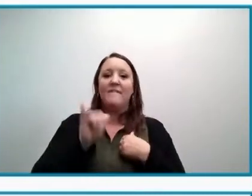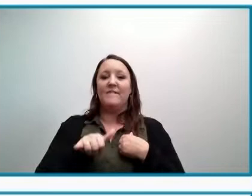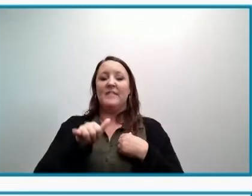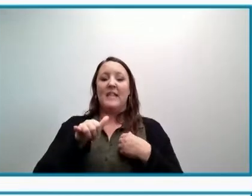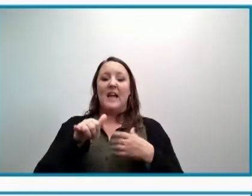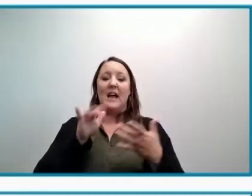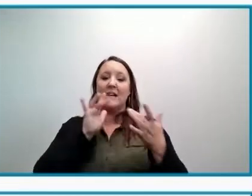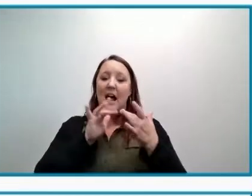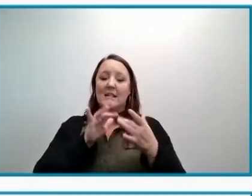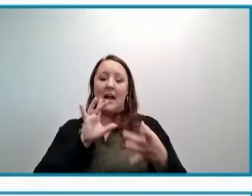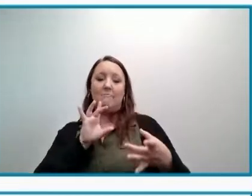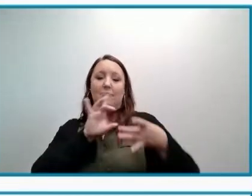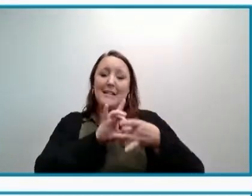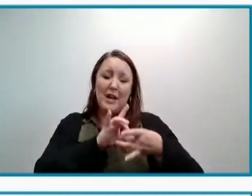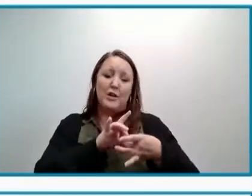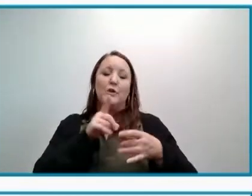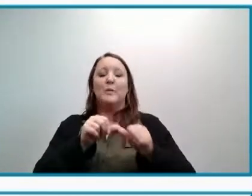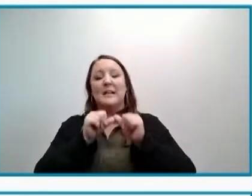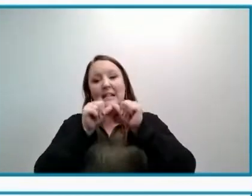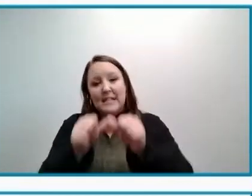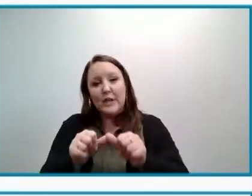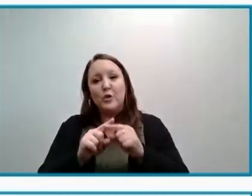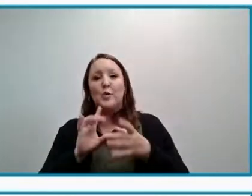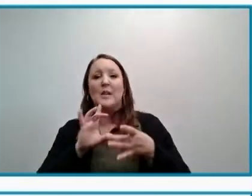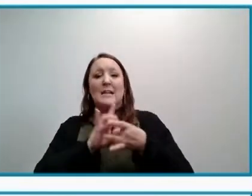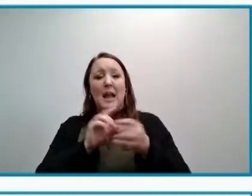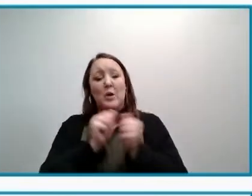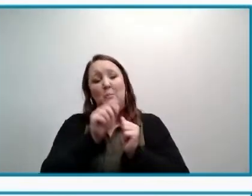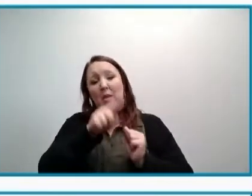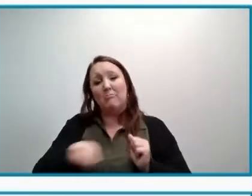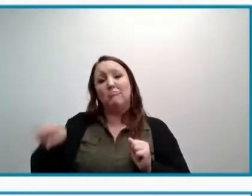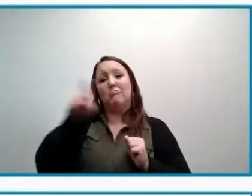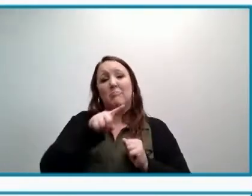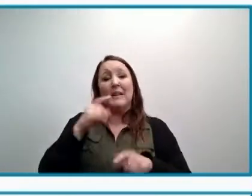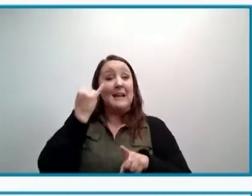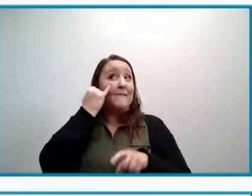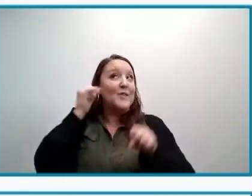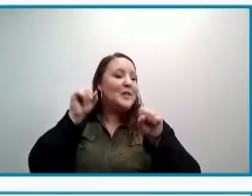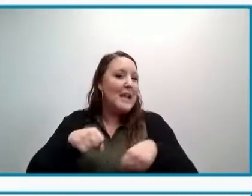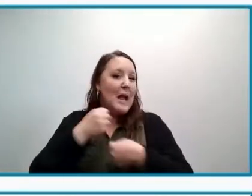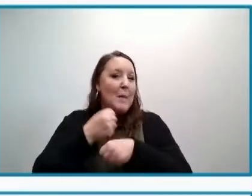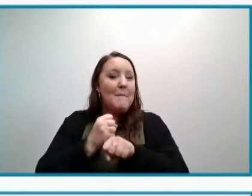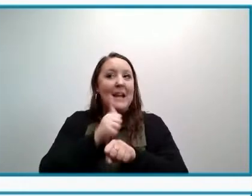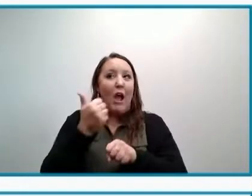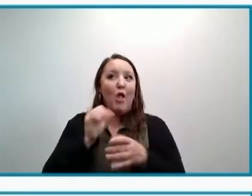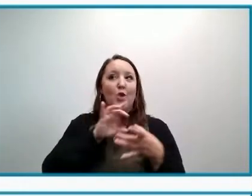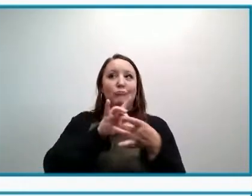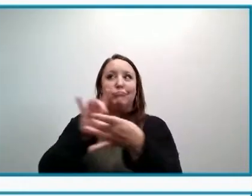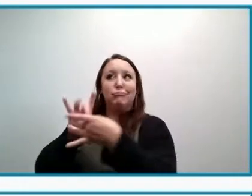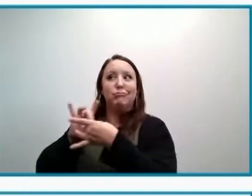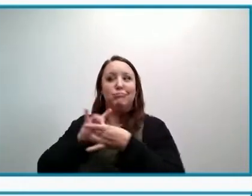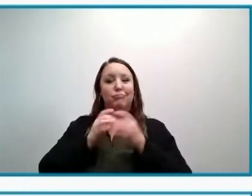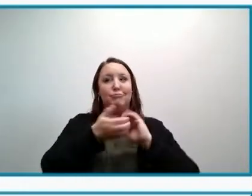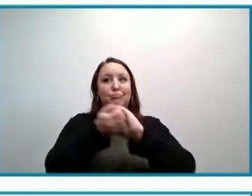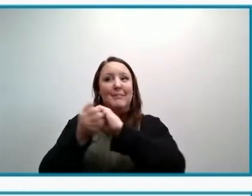You continue to connect with them. And if you can make other connections there in case you lose your best contact